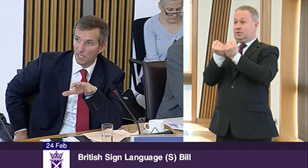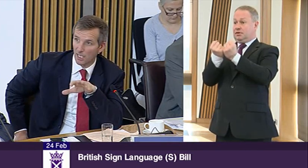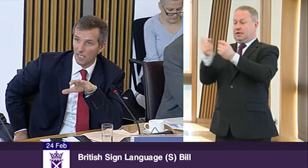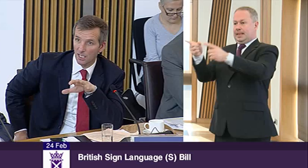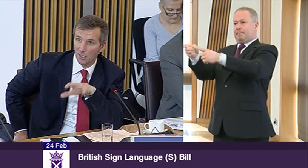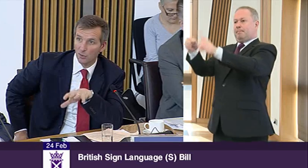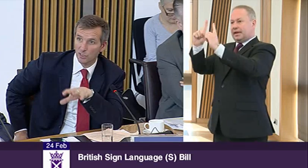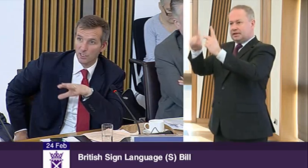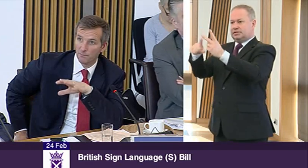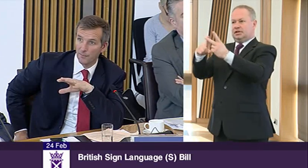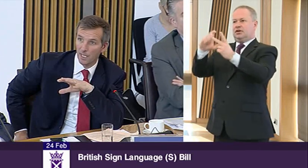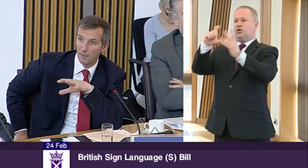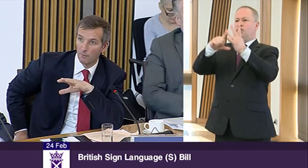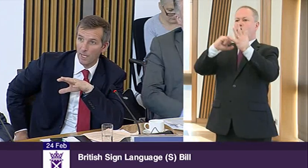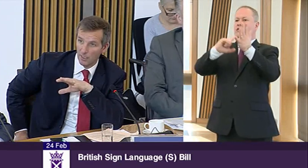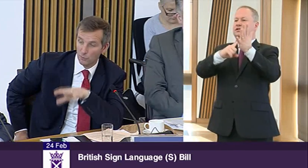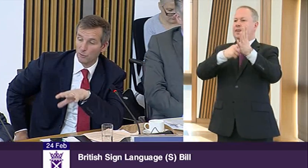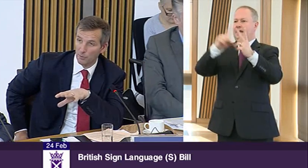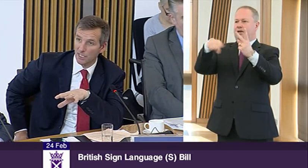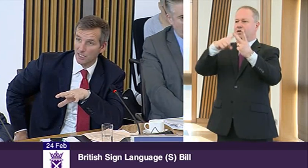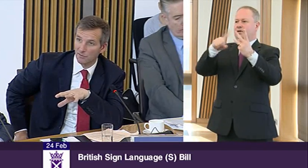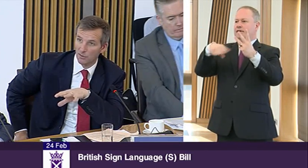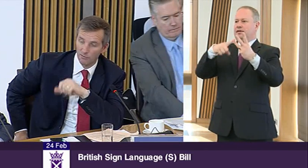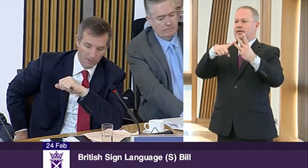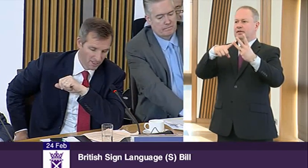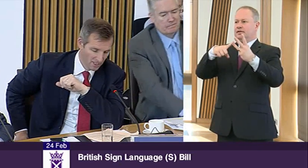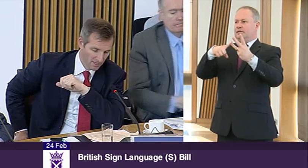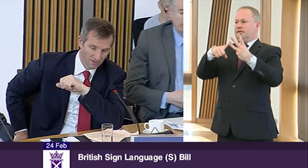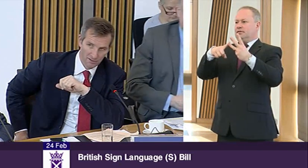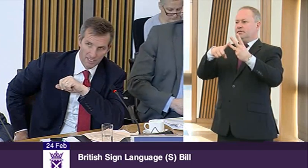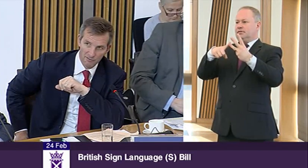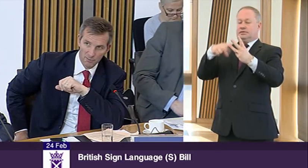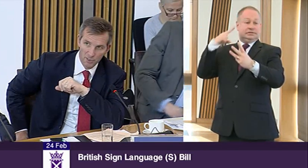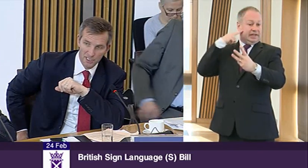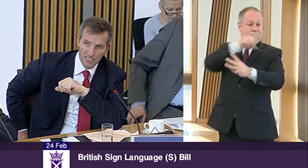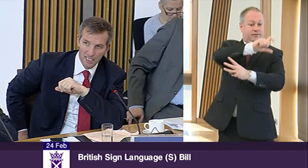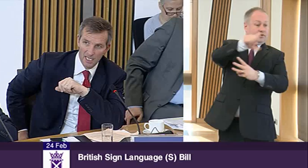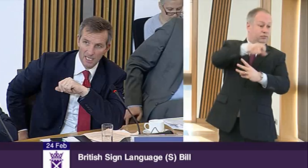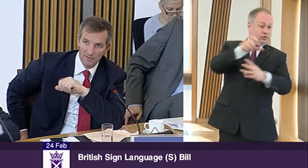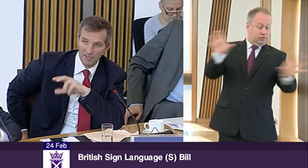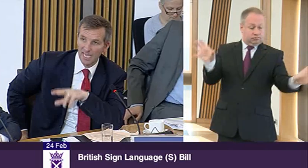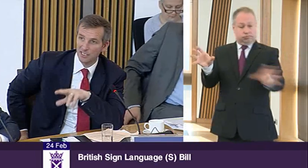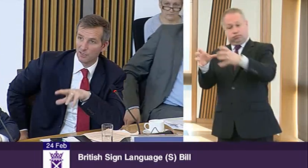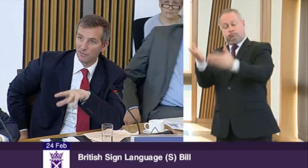made up of ministers, COSLA representatives and representatives of the deaf community.